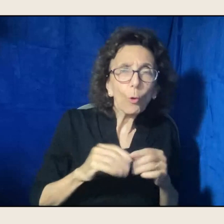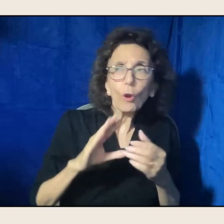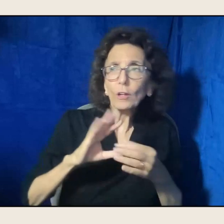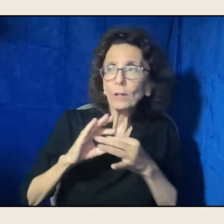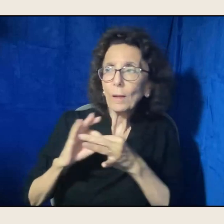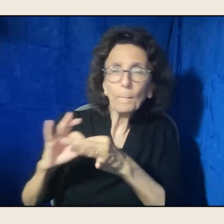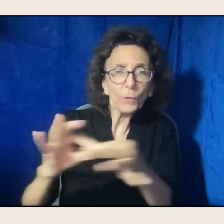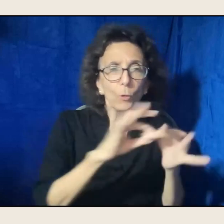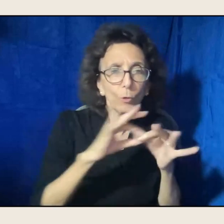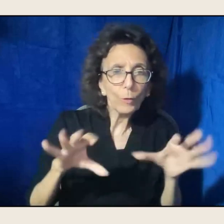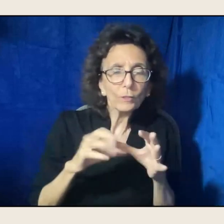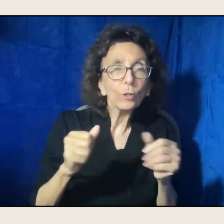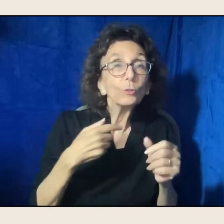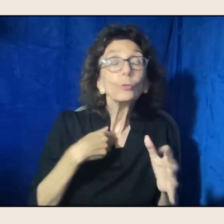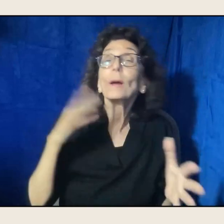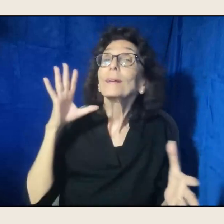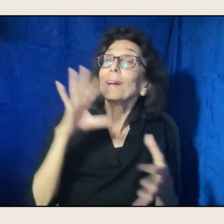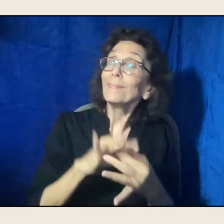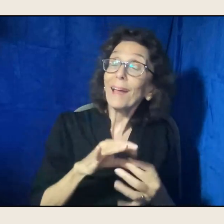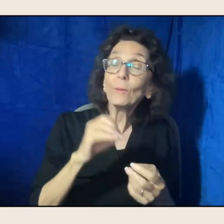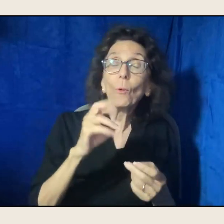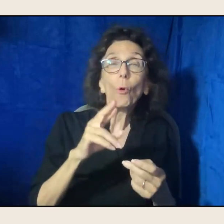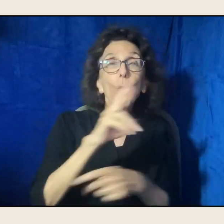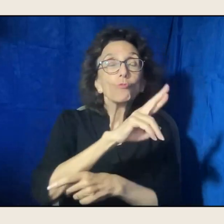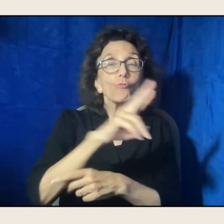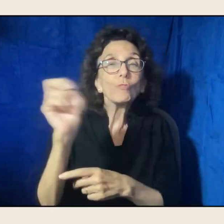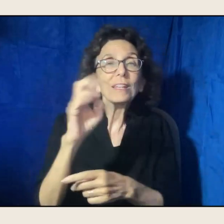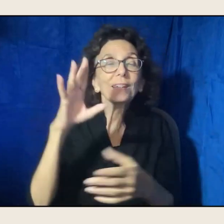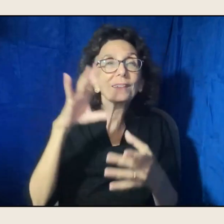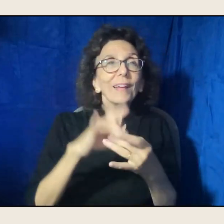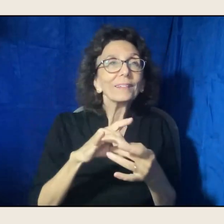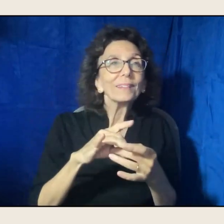reconnect with the environments most resonant to you?